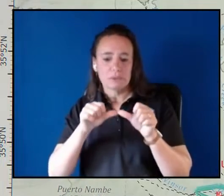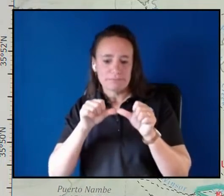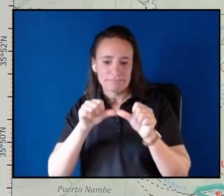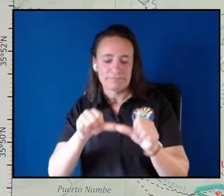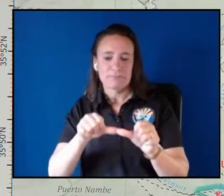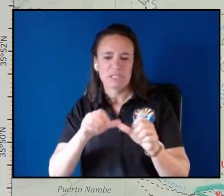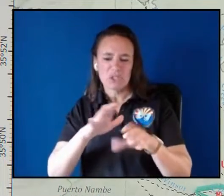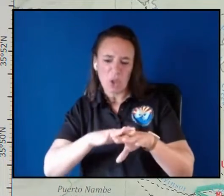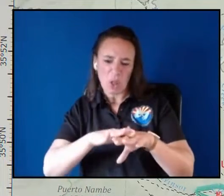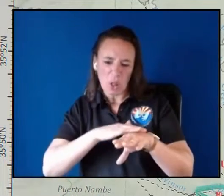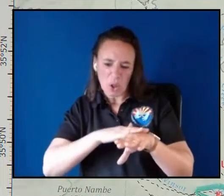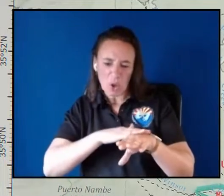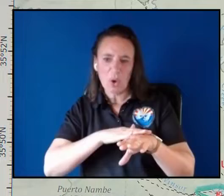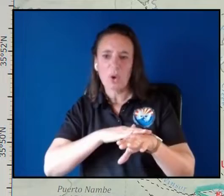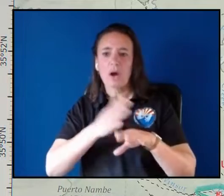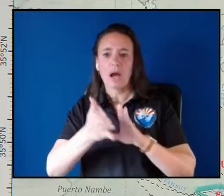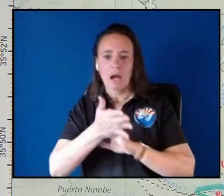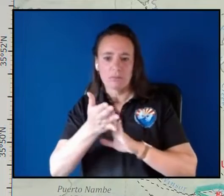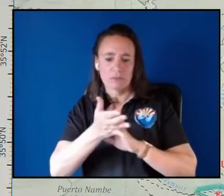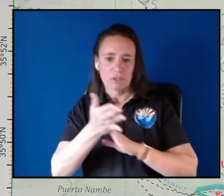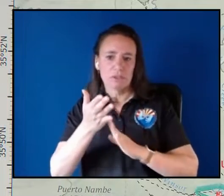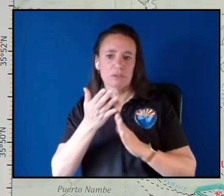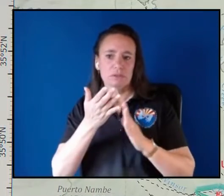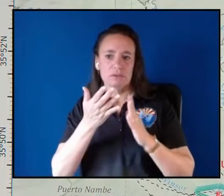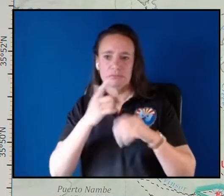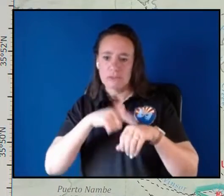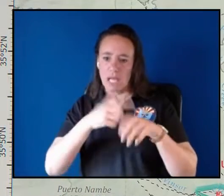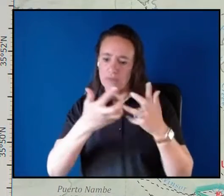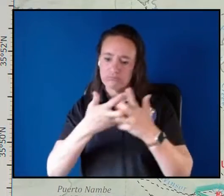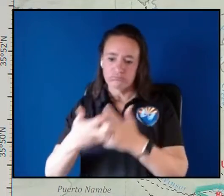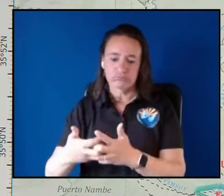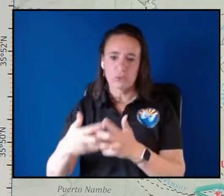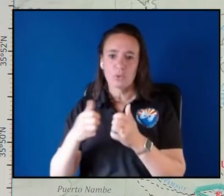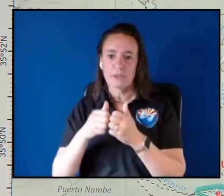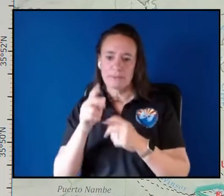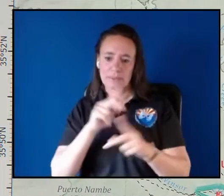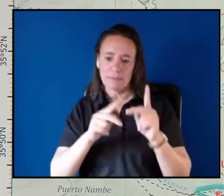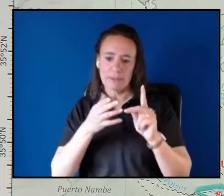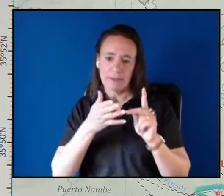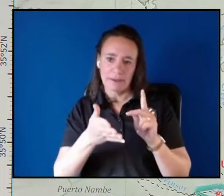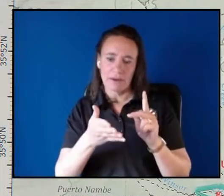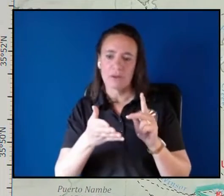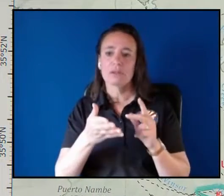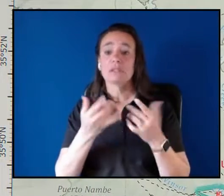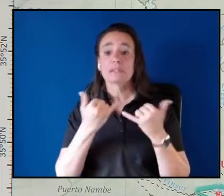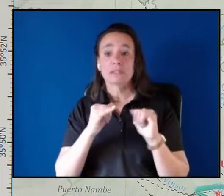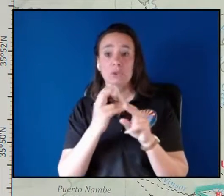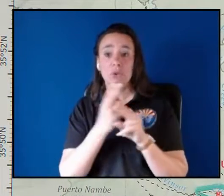choreographed with the rest of the folks in there. We are still using aircraft up in those areas to do the water dropping